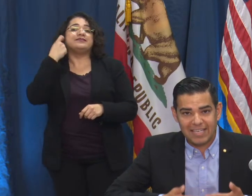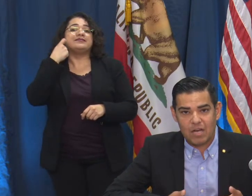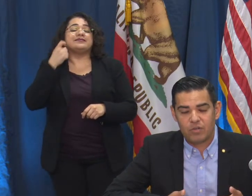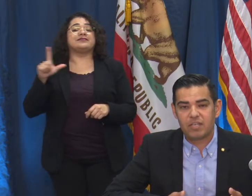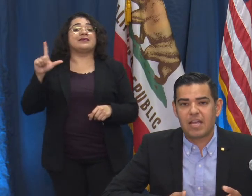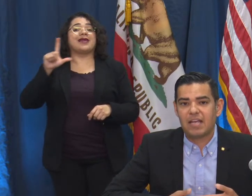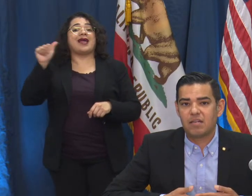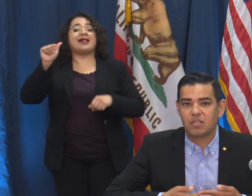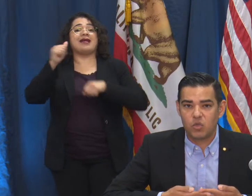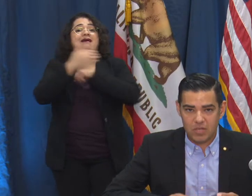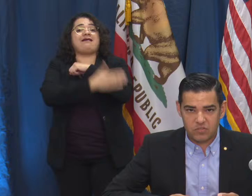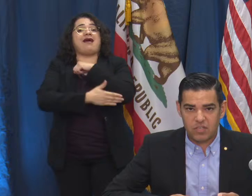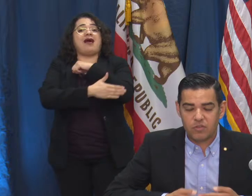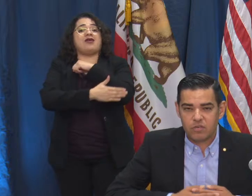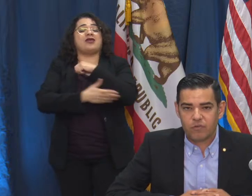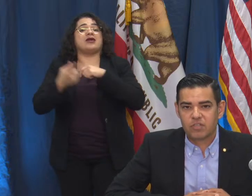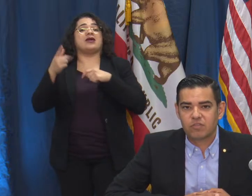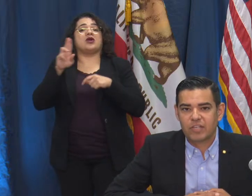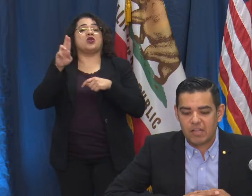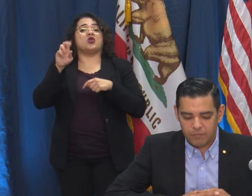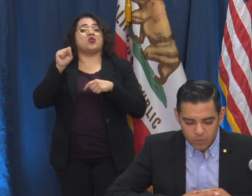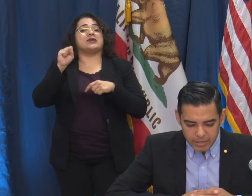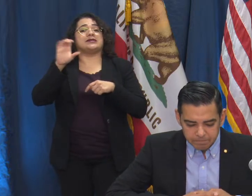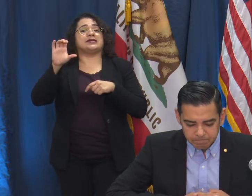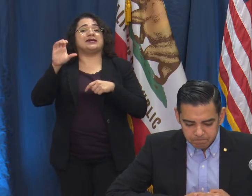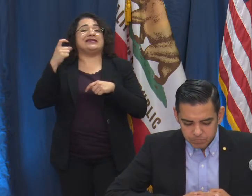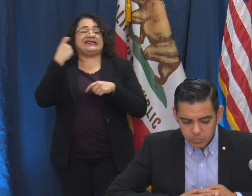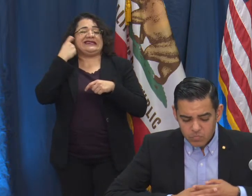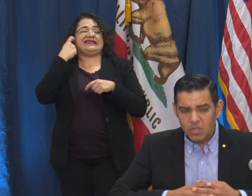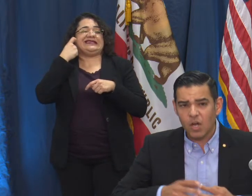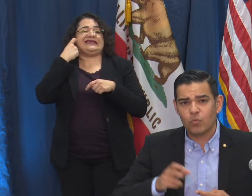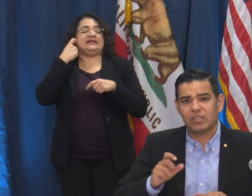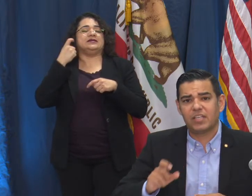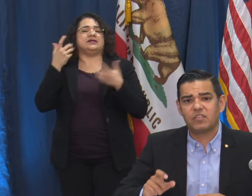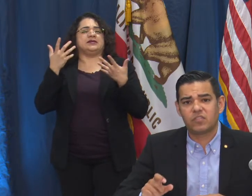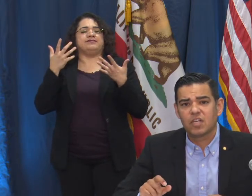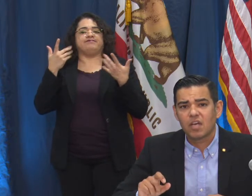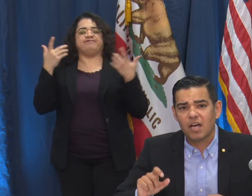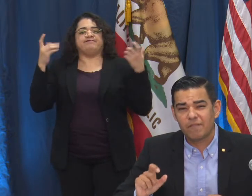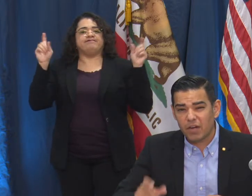County and USC, the University of Southern California, released a very